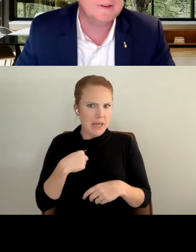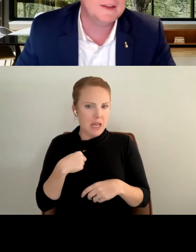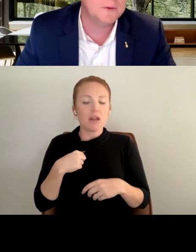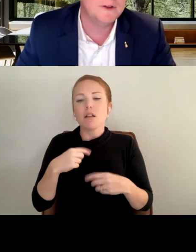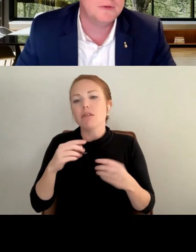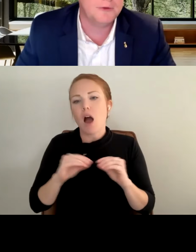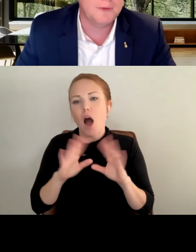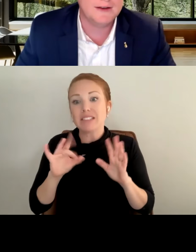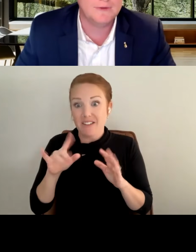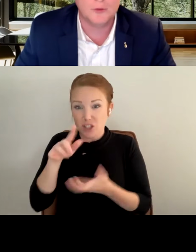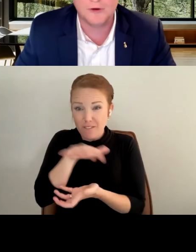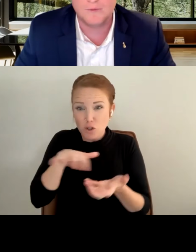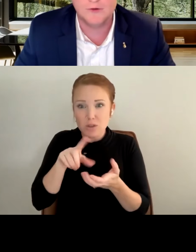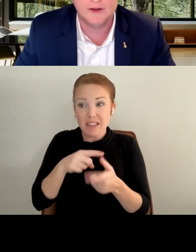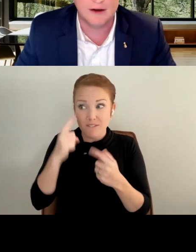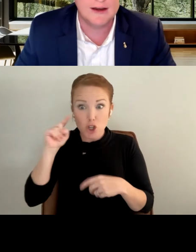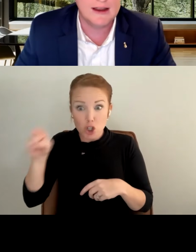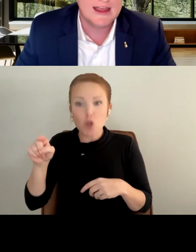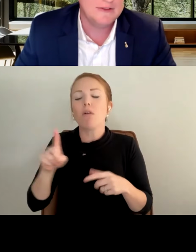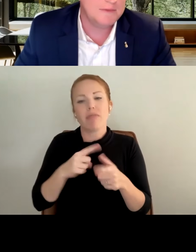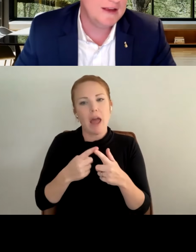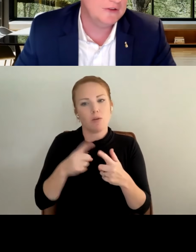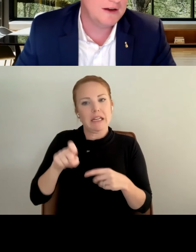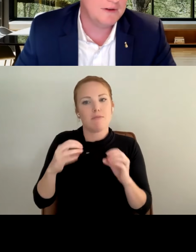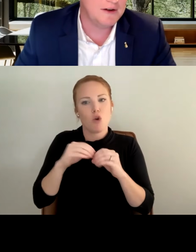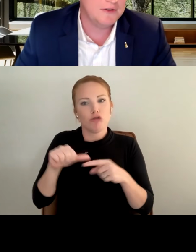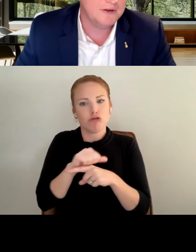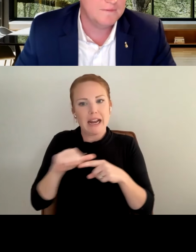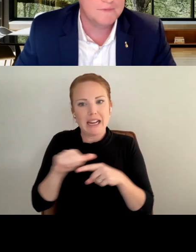Makes perfect sense from a visual perspective, super confusing, right, to me as a screen reader user.